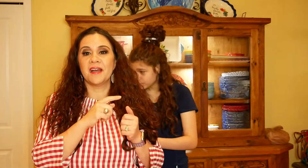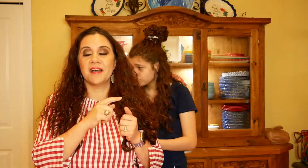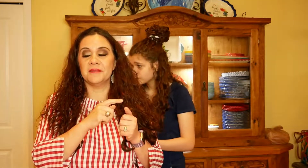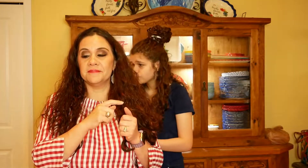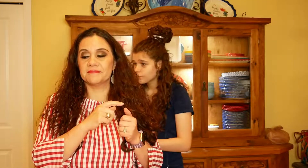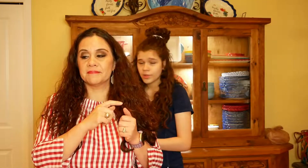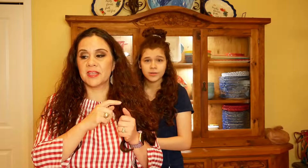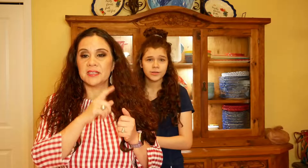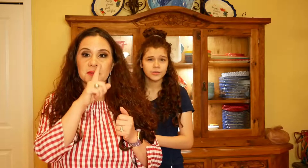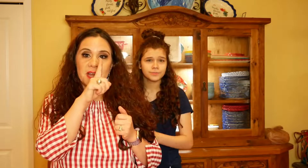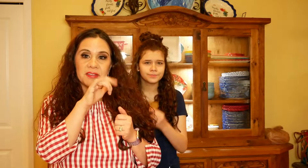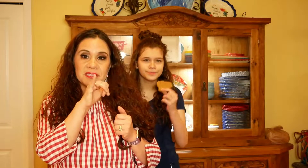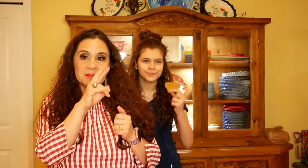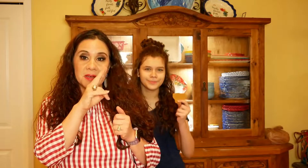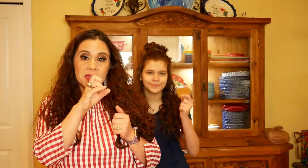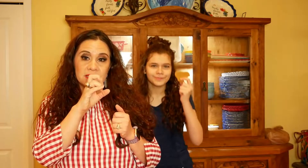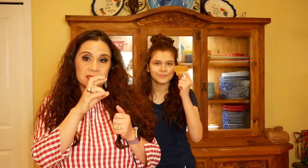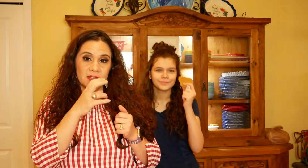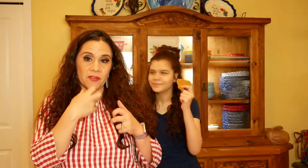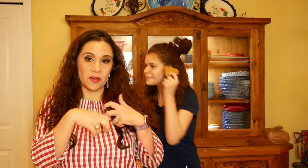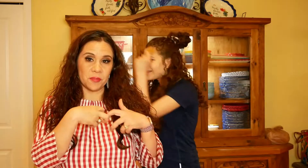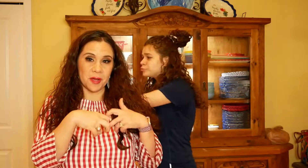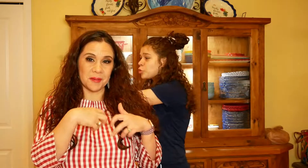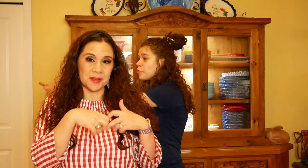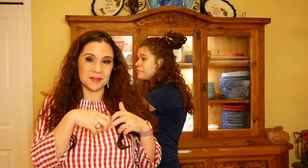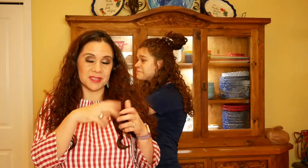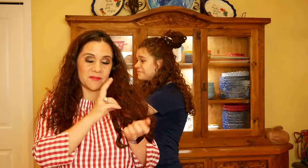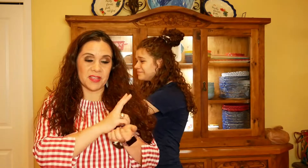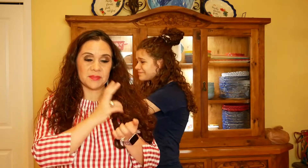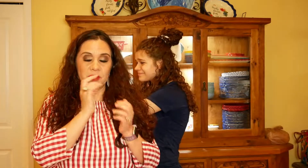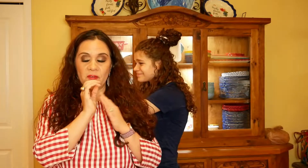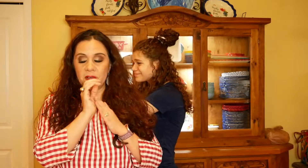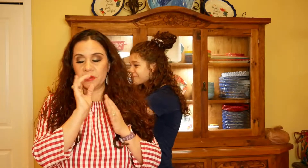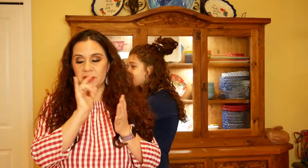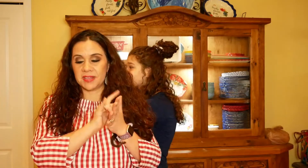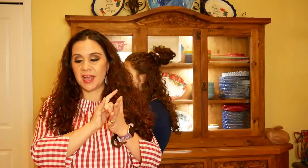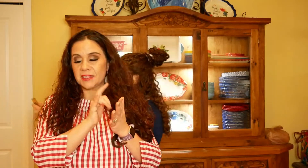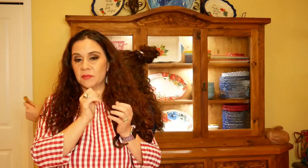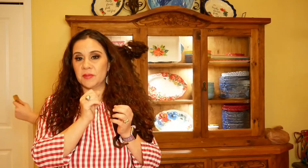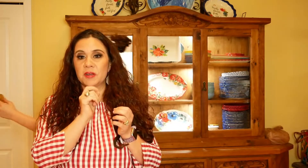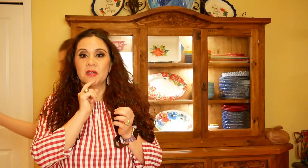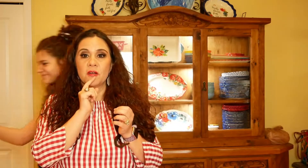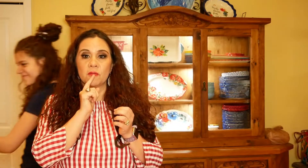um he's been having some liver problems and the vet's been following him with that so we've been